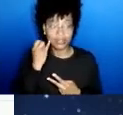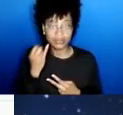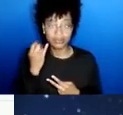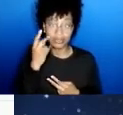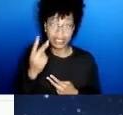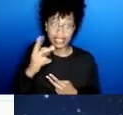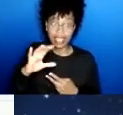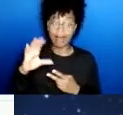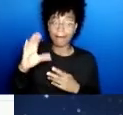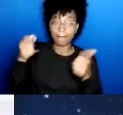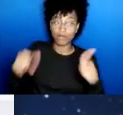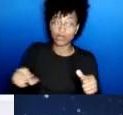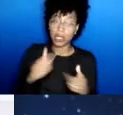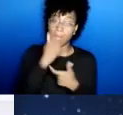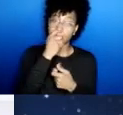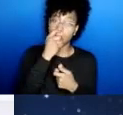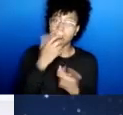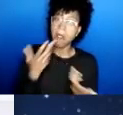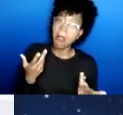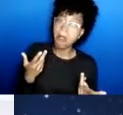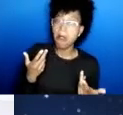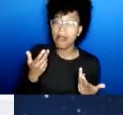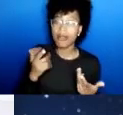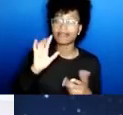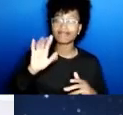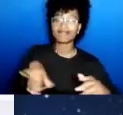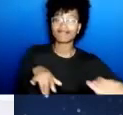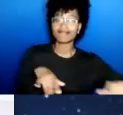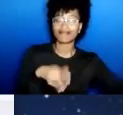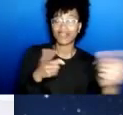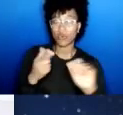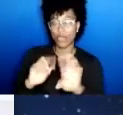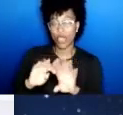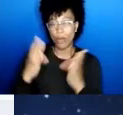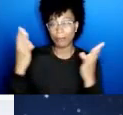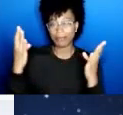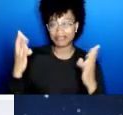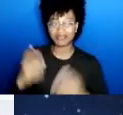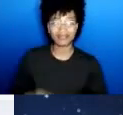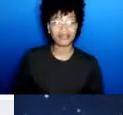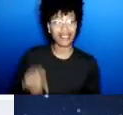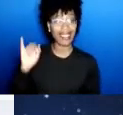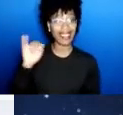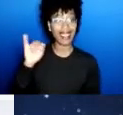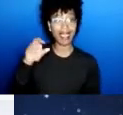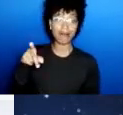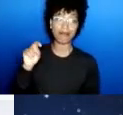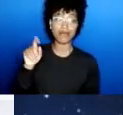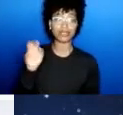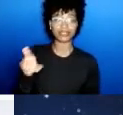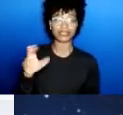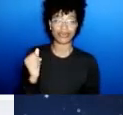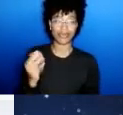it will open. 06:33:58 Here is a iPoster. These are online,